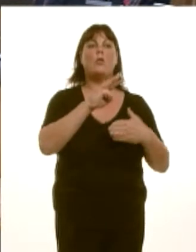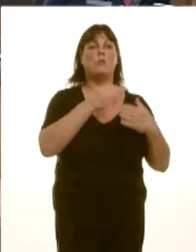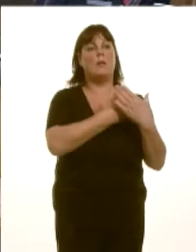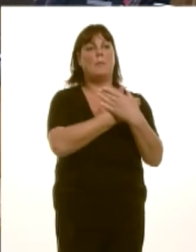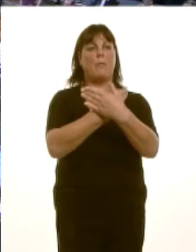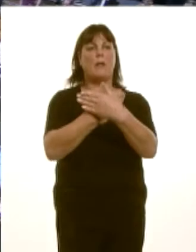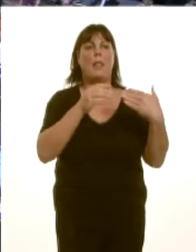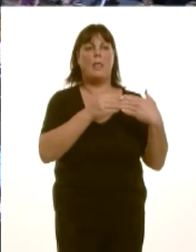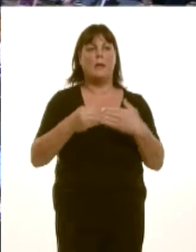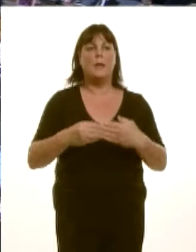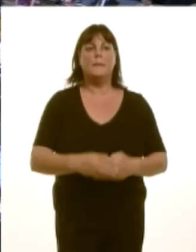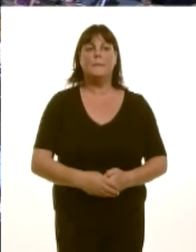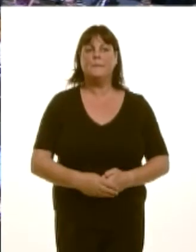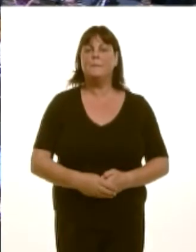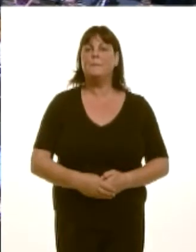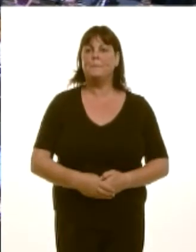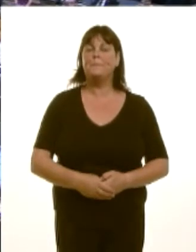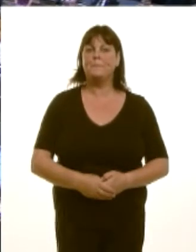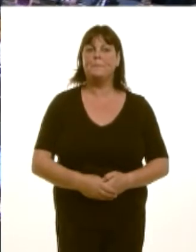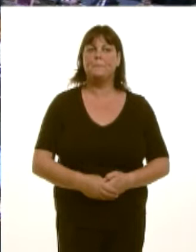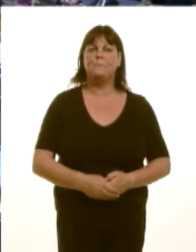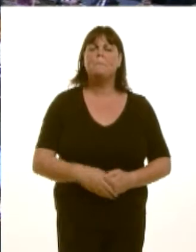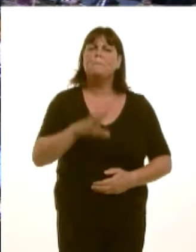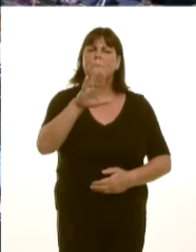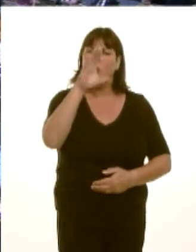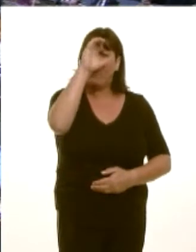Kirsty Williams: First Minister, 18 months ago, I challenged you on figures that showed